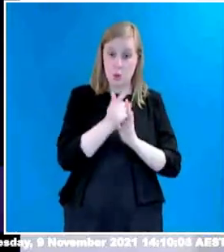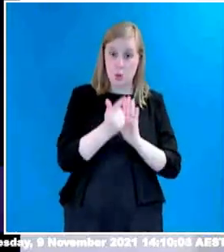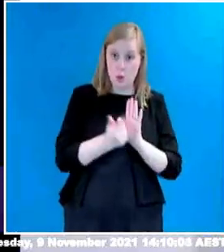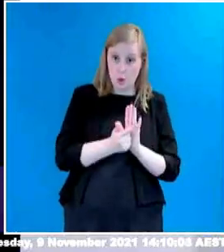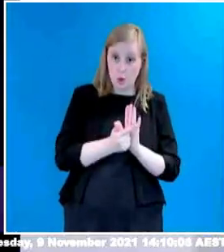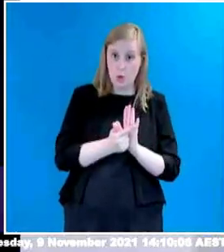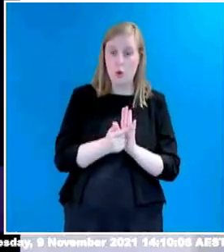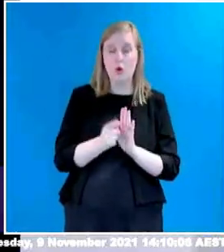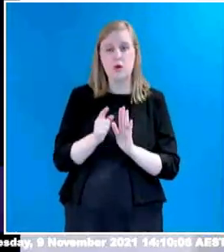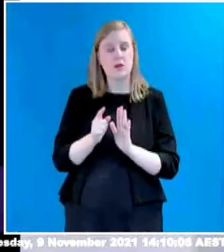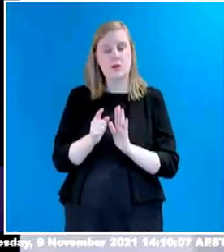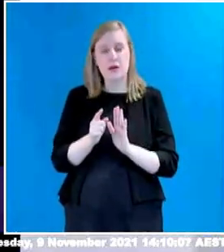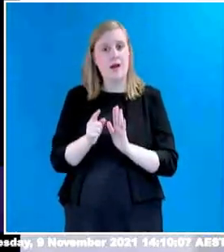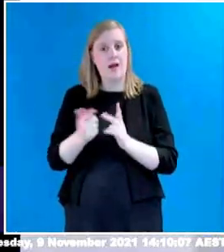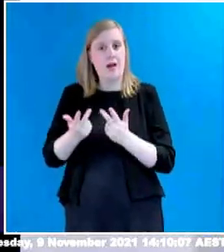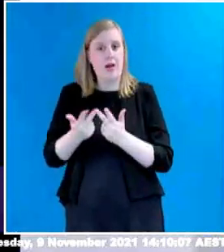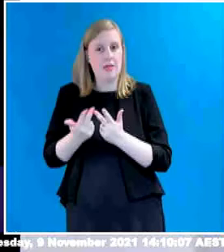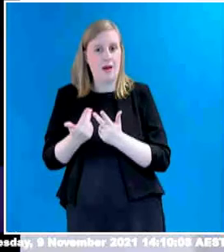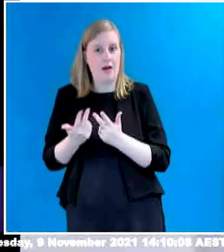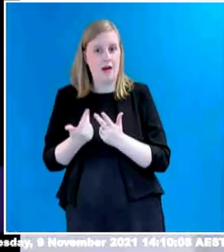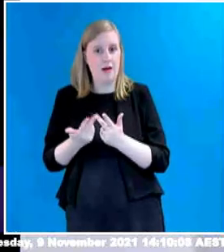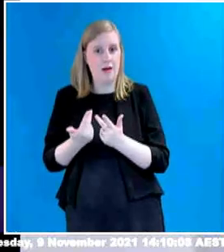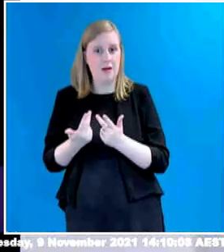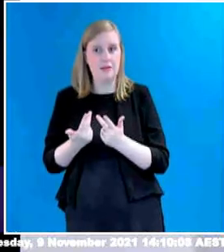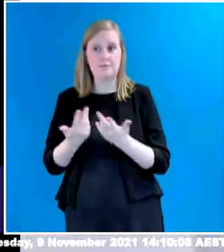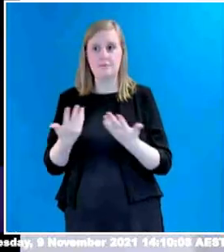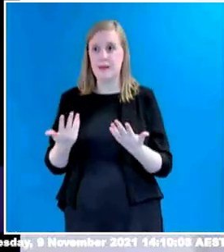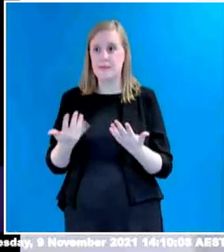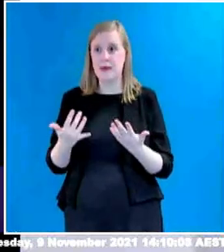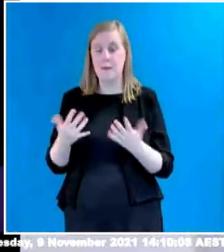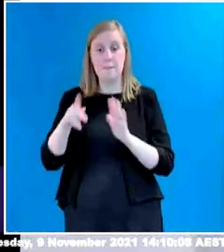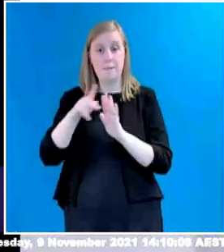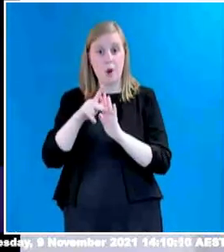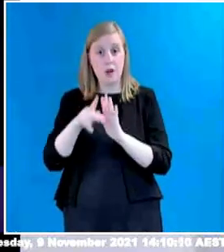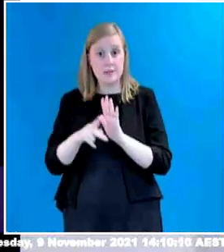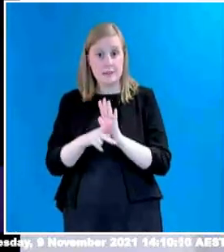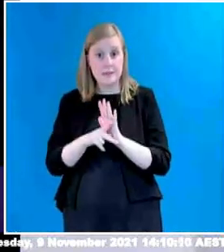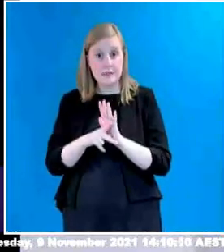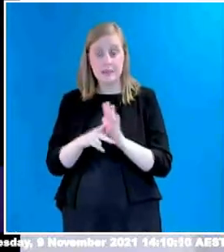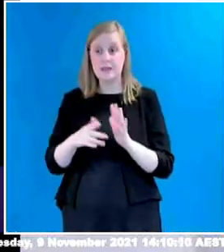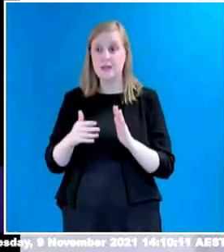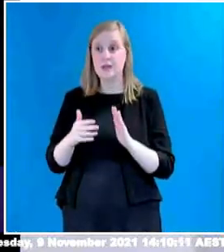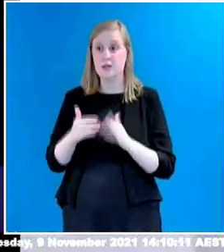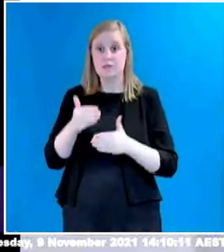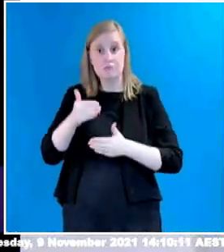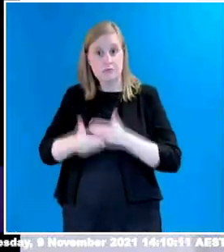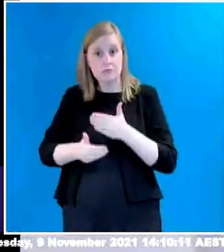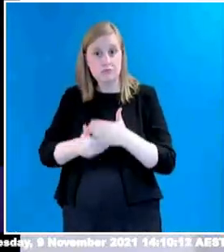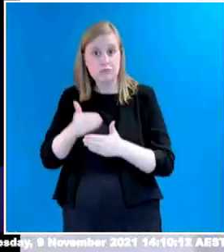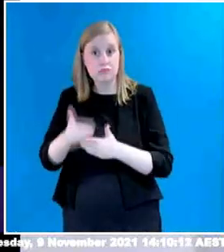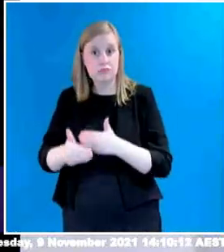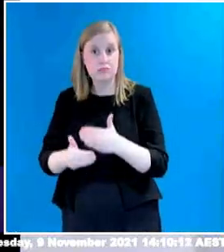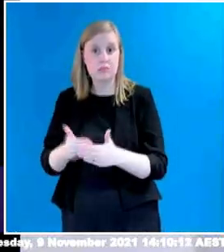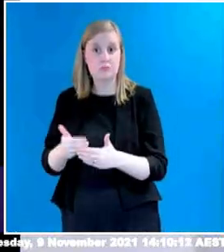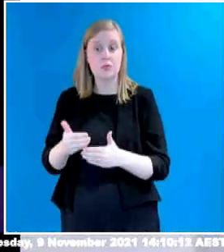implementation might cover policy, practices and a general mood of changing